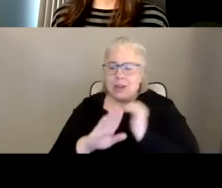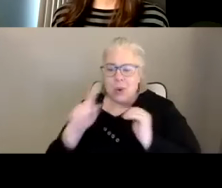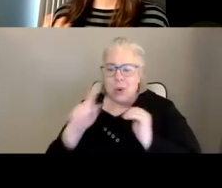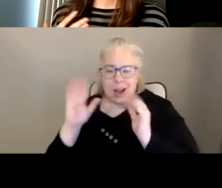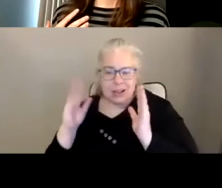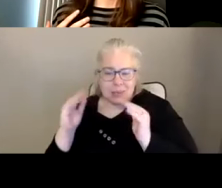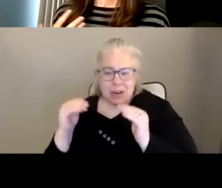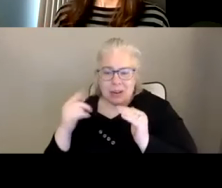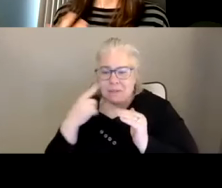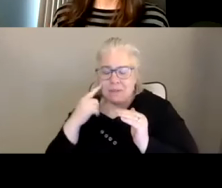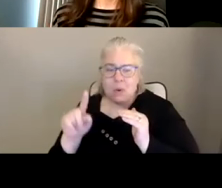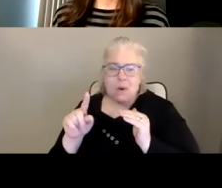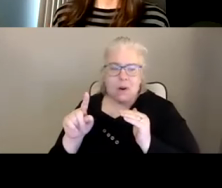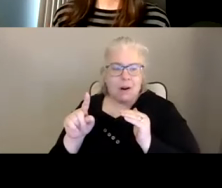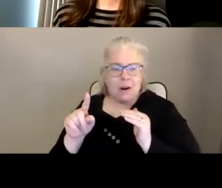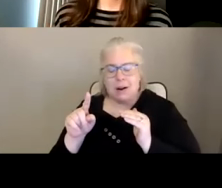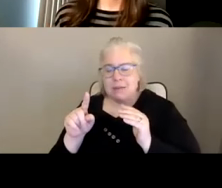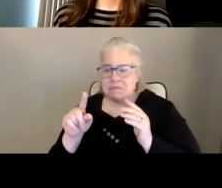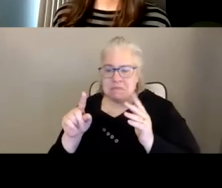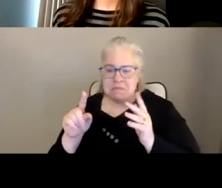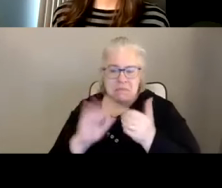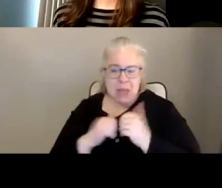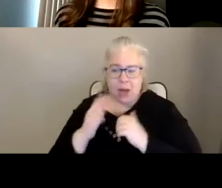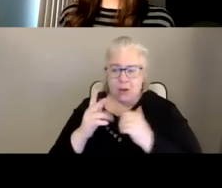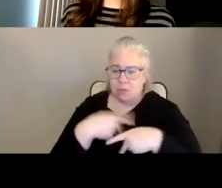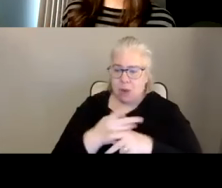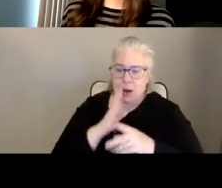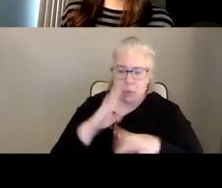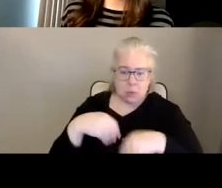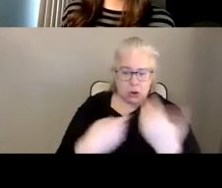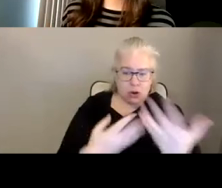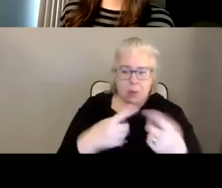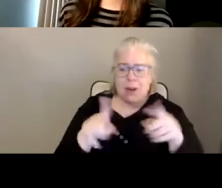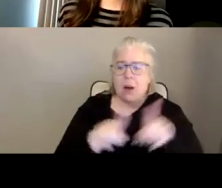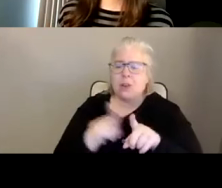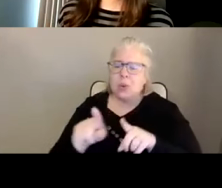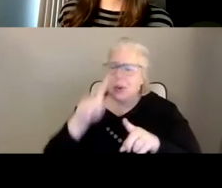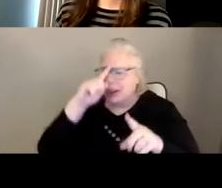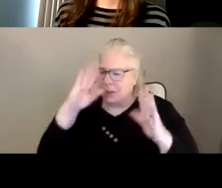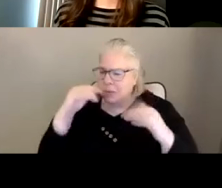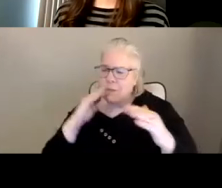for how your product will be returned but what are your expectations for communication?